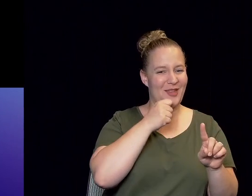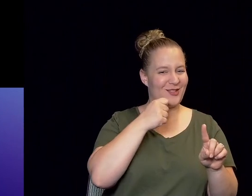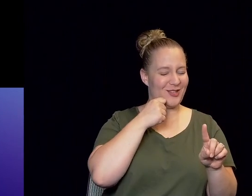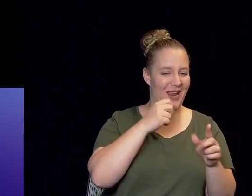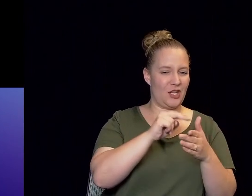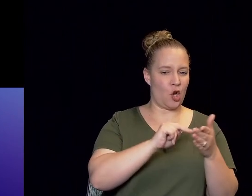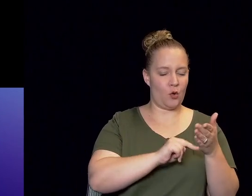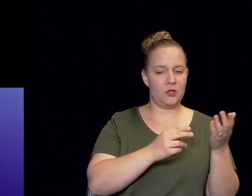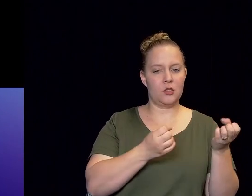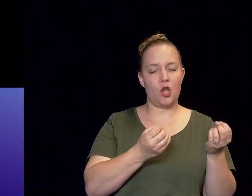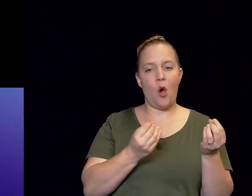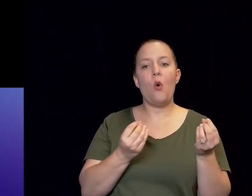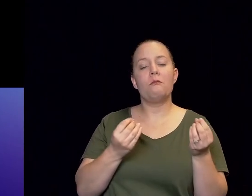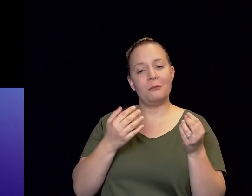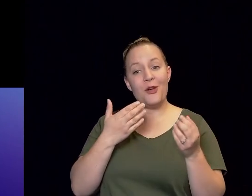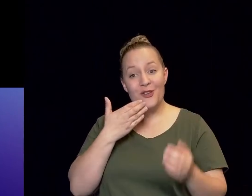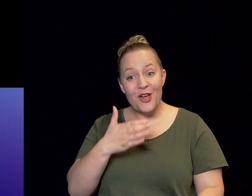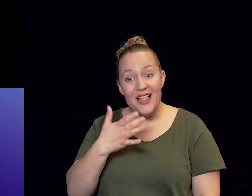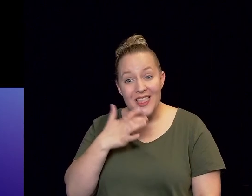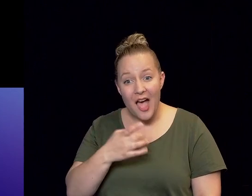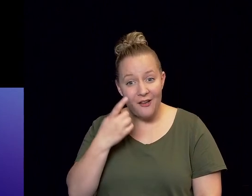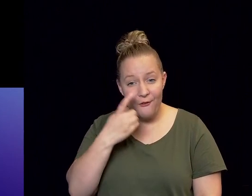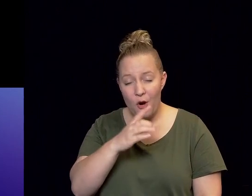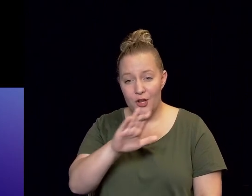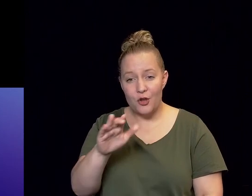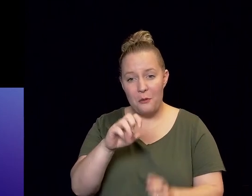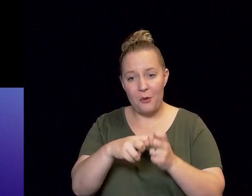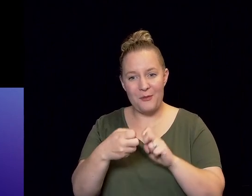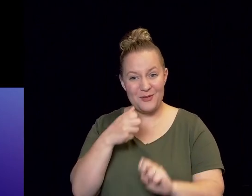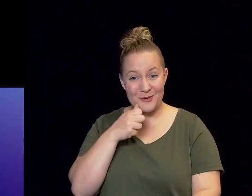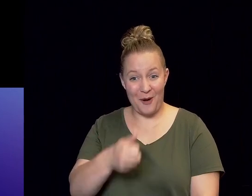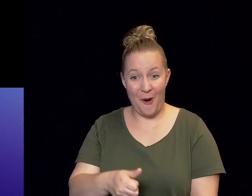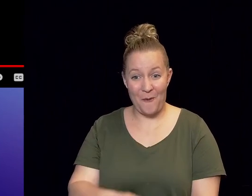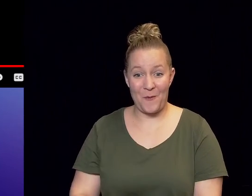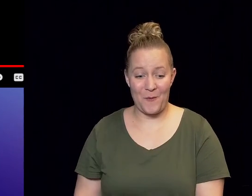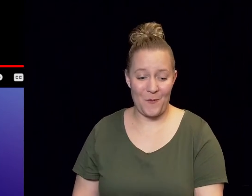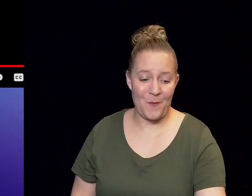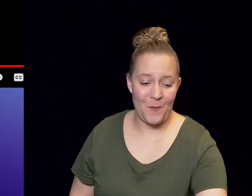just the numbers from yesterday's notes. So, good luck on your problems tomorrow!